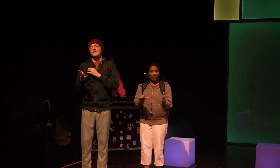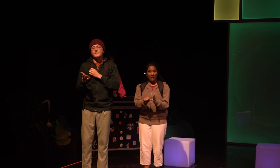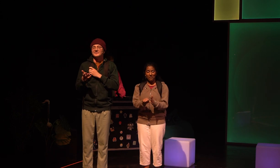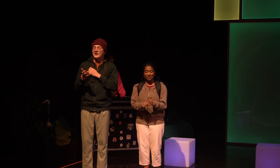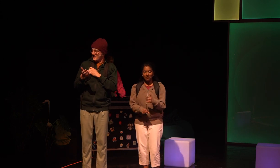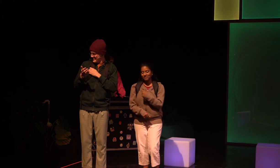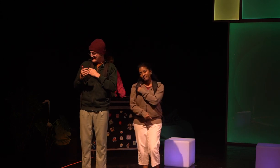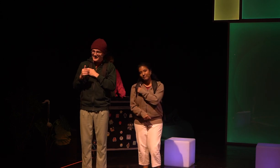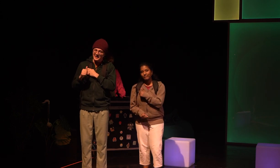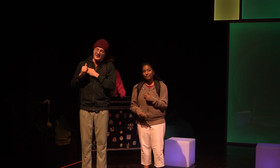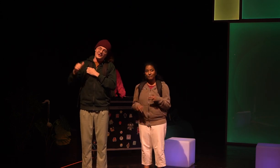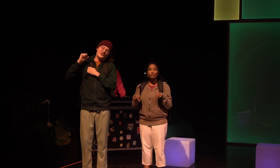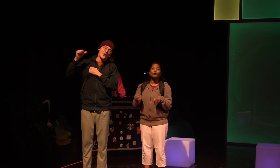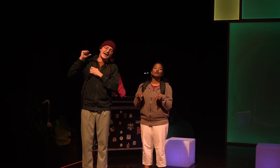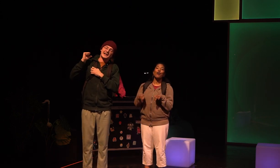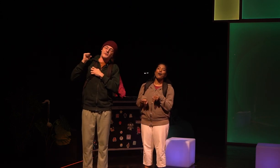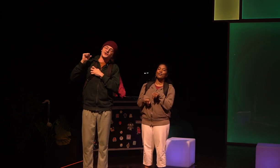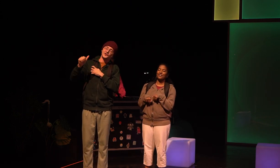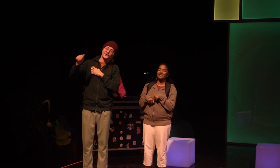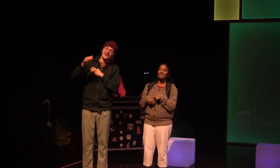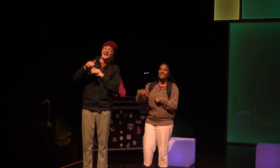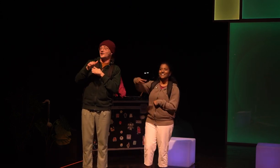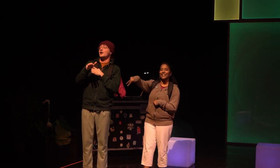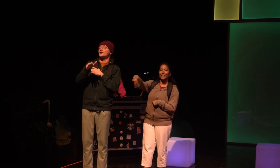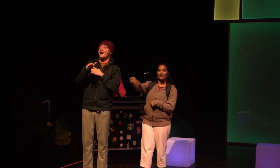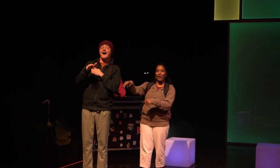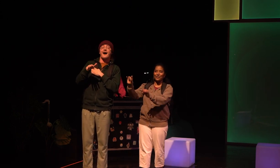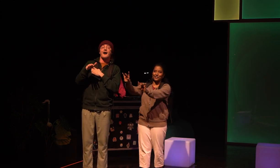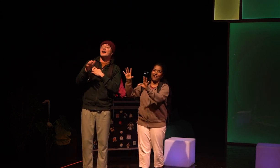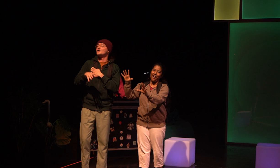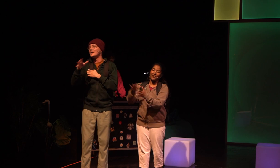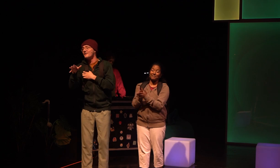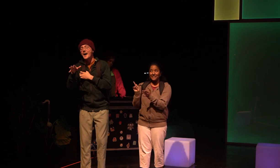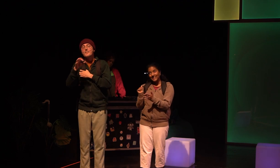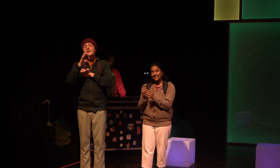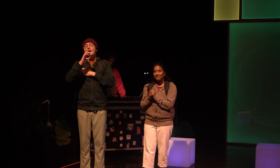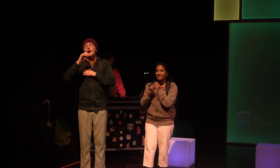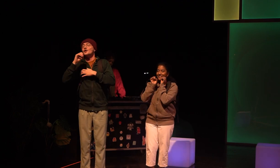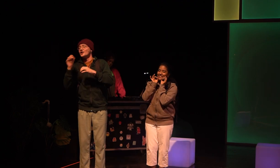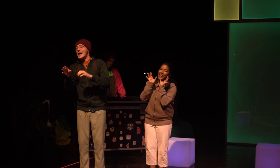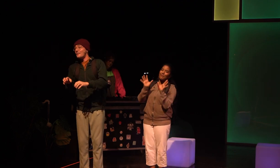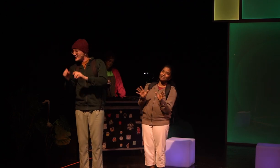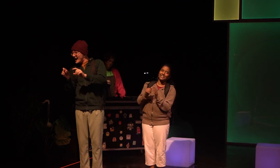if, um, if old Gary wasn't such a TikTok star. He's a bit of a a celeb in the